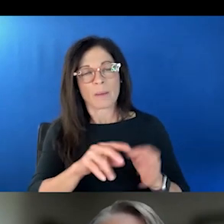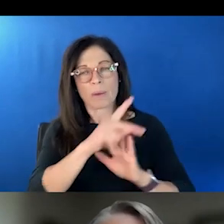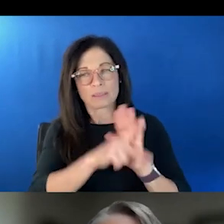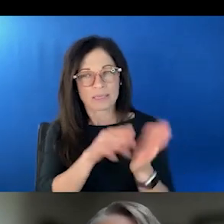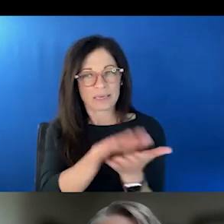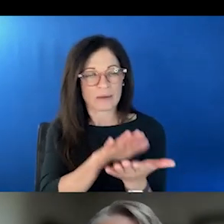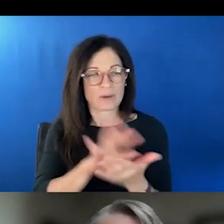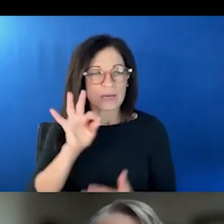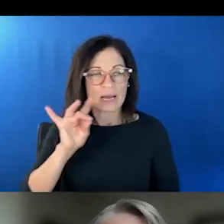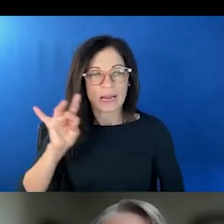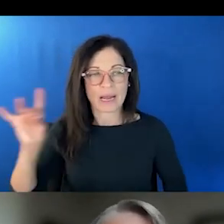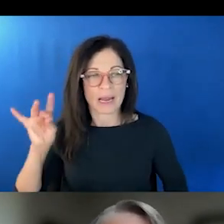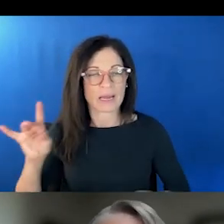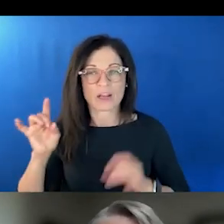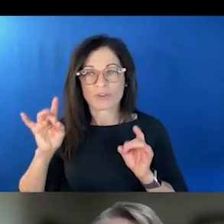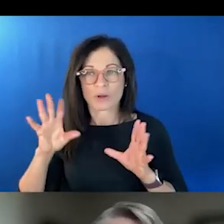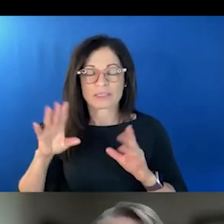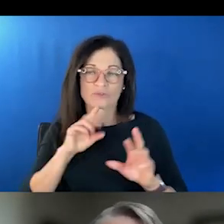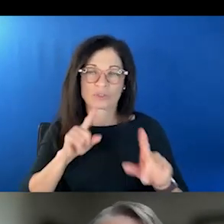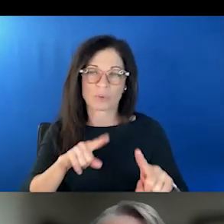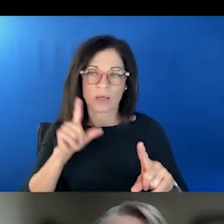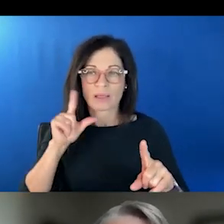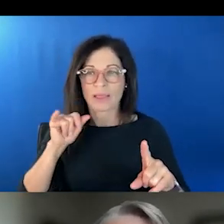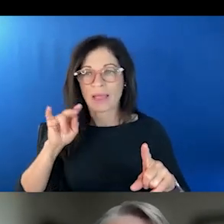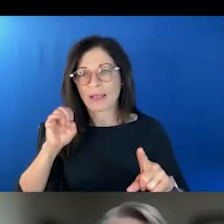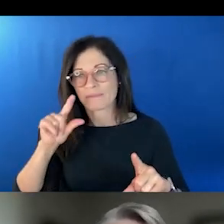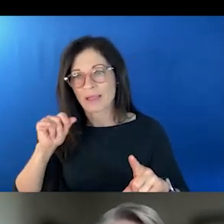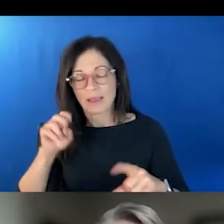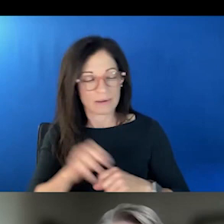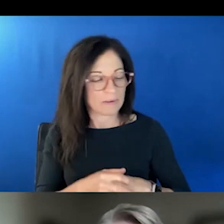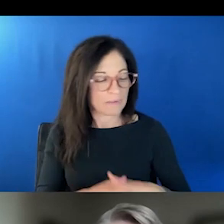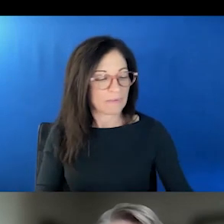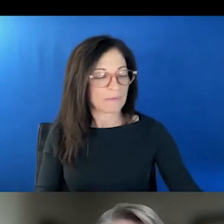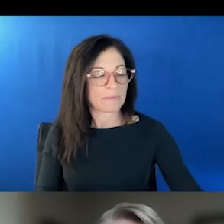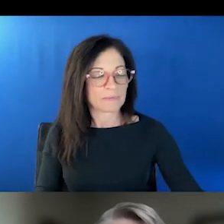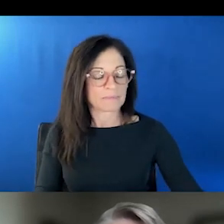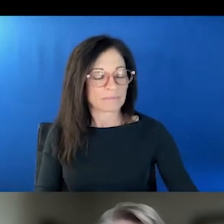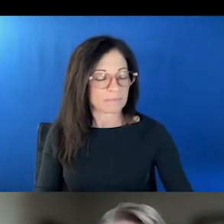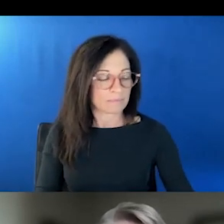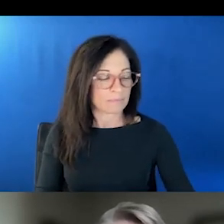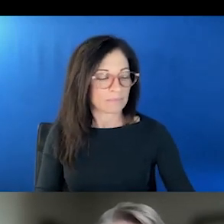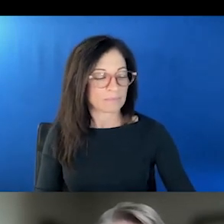CRISIS RESPONSE LIFELINE. THIS WAS FUNDED BY SAMHSA, WHICH IS REALLY EXCITING.